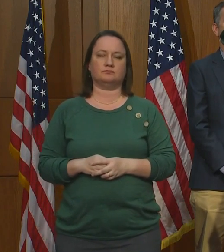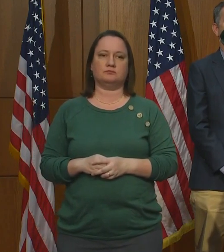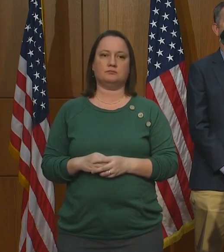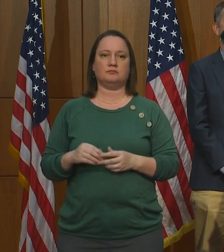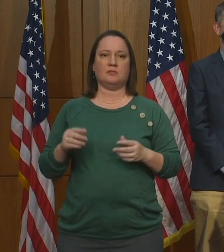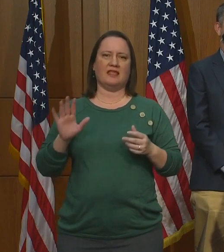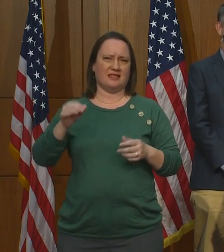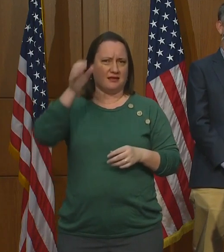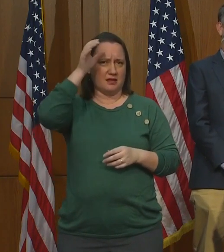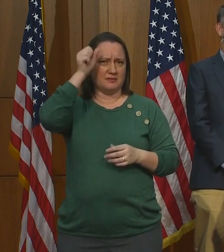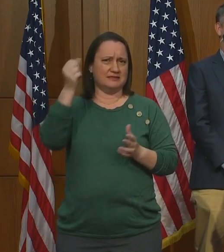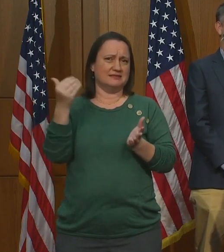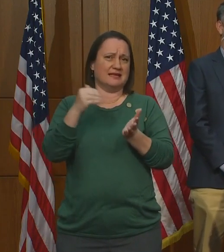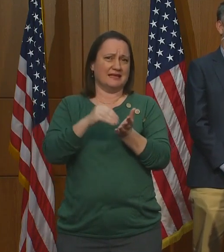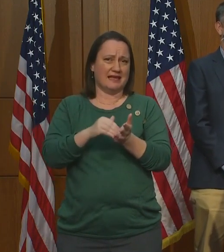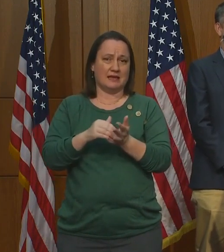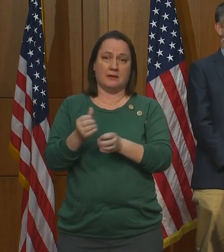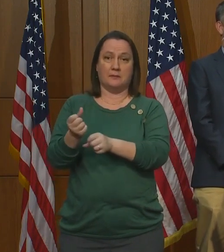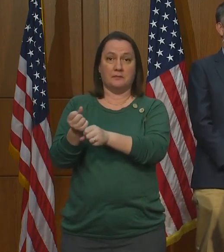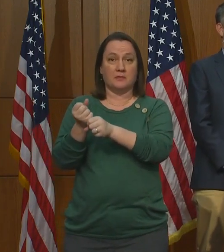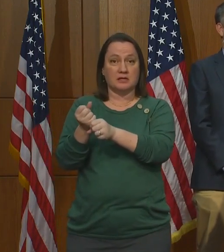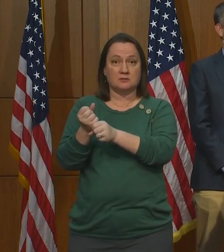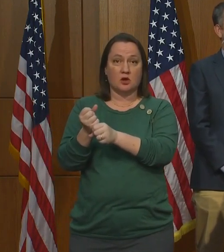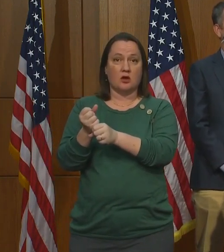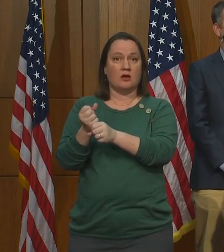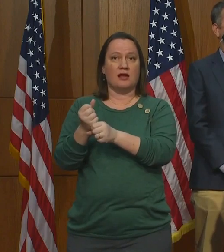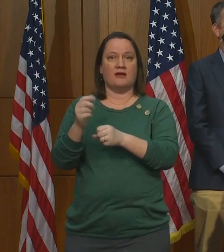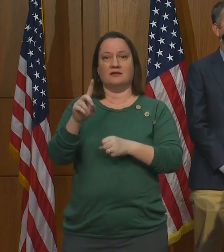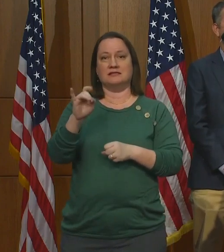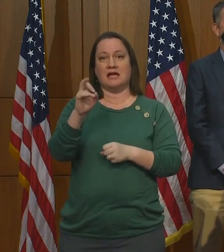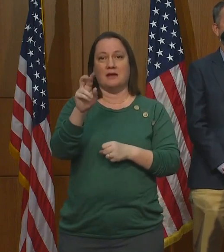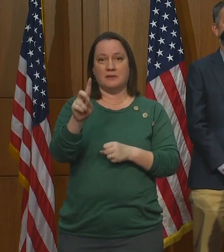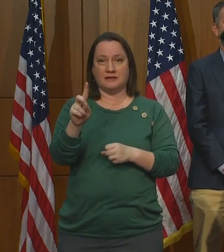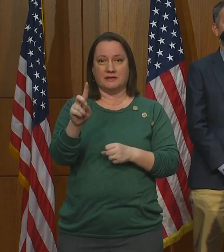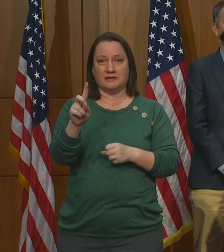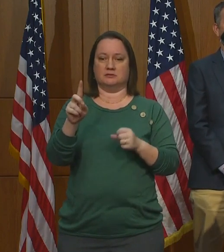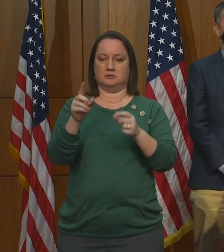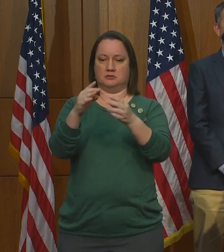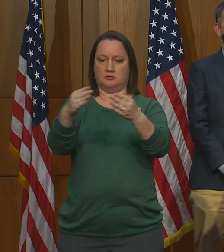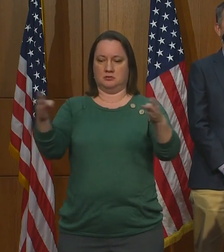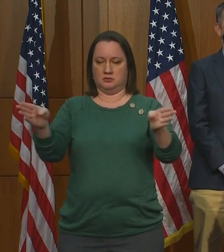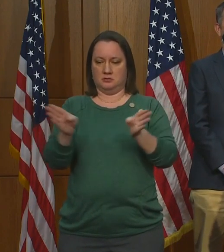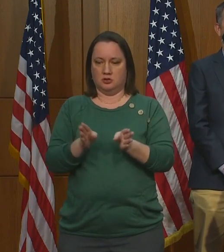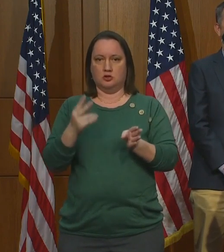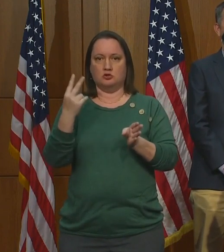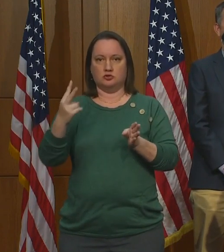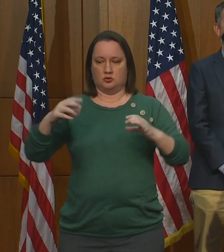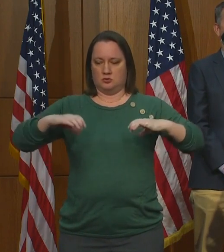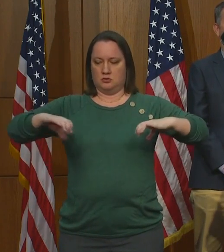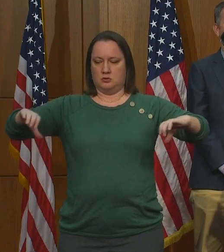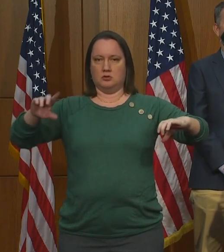TAKING CARE OF THEIR CHILDREN- AT THE GAME AND KIND OF COMMON SENSE AGAIN BASEBALL WE'VE GOT.